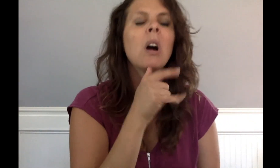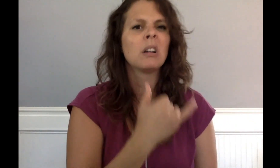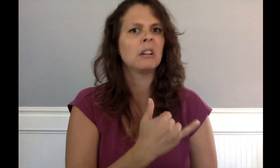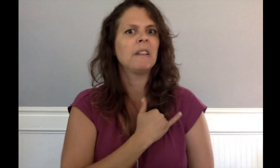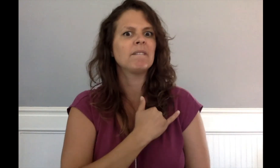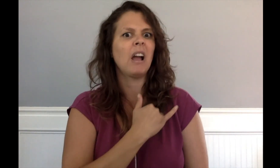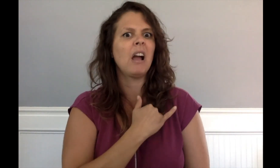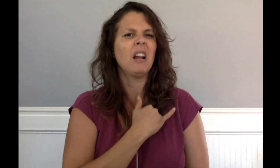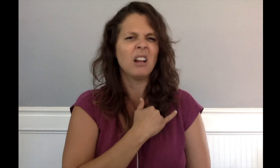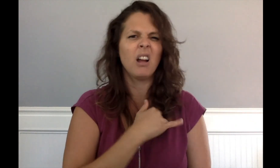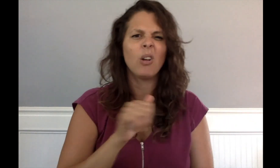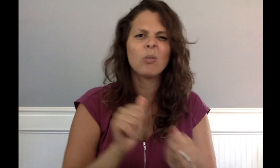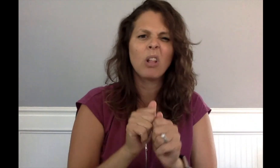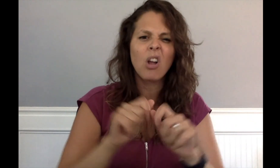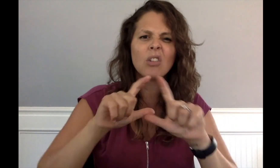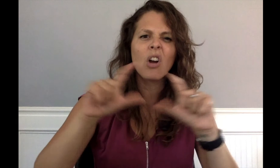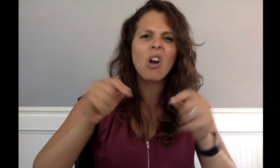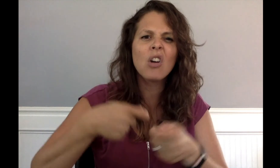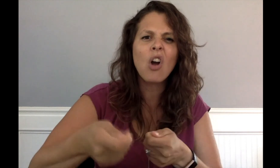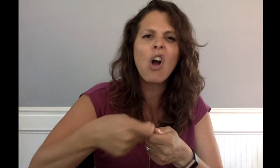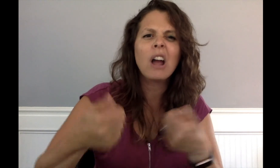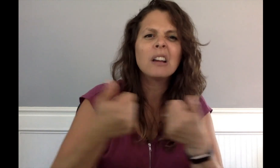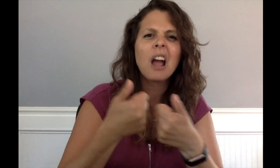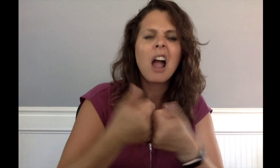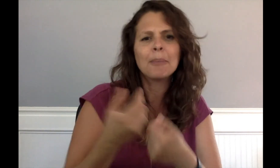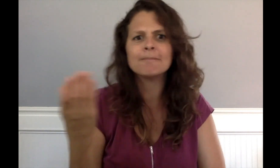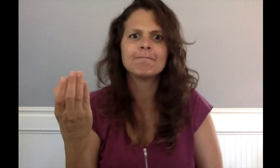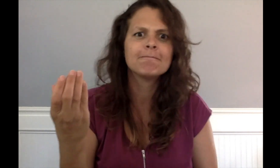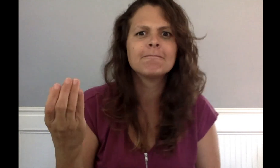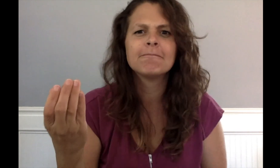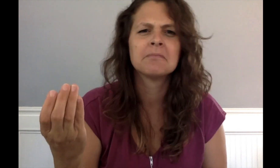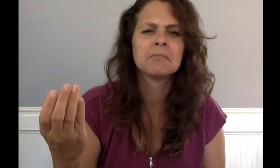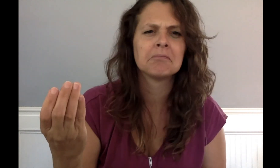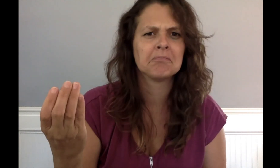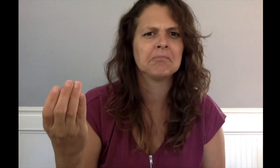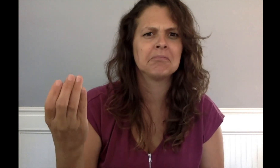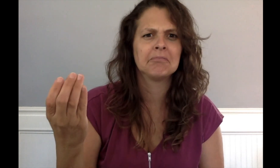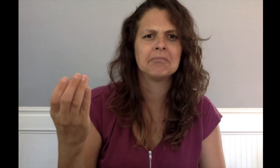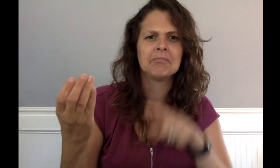It was Yvette- a deck of cards in her hand.